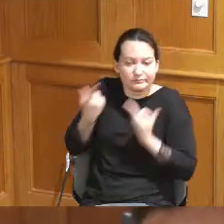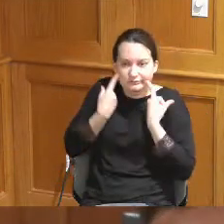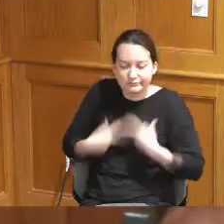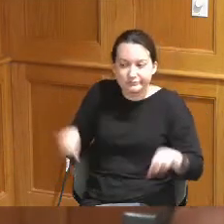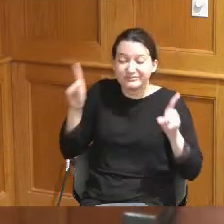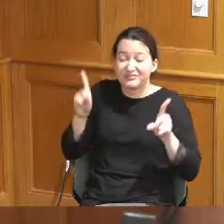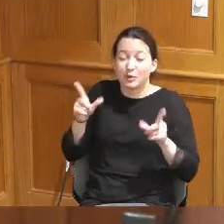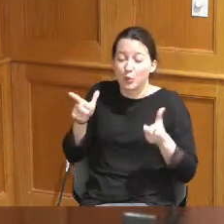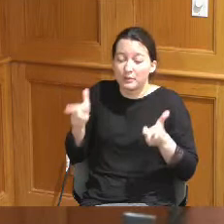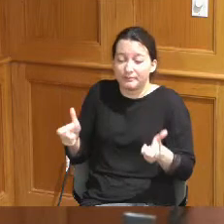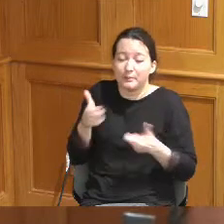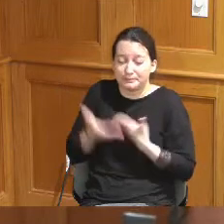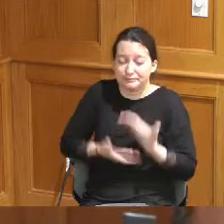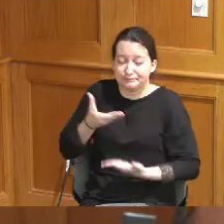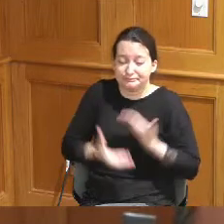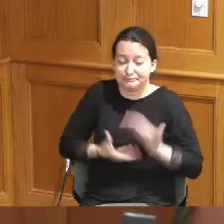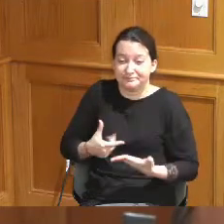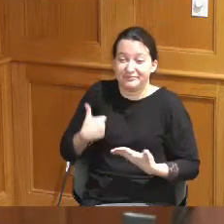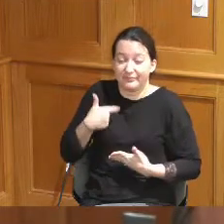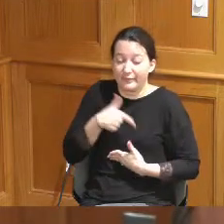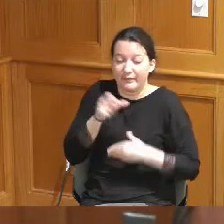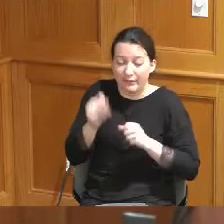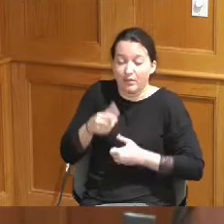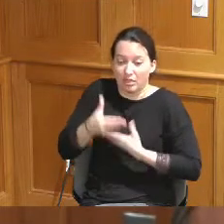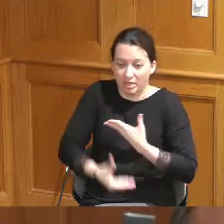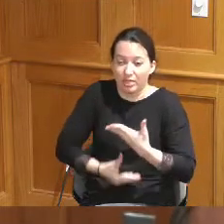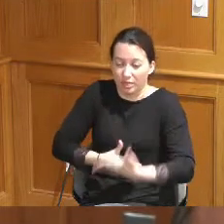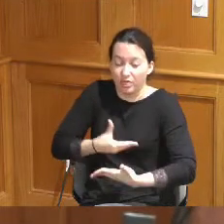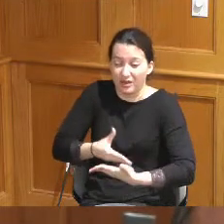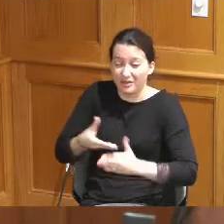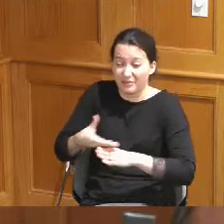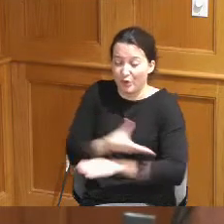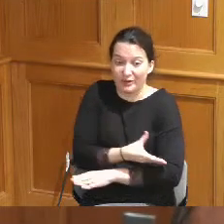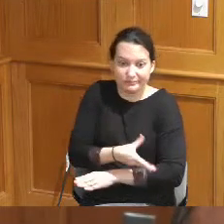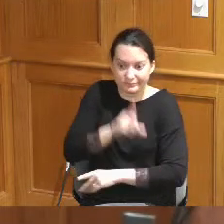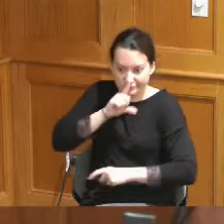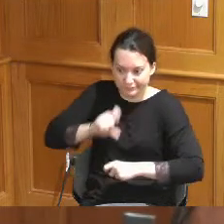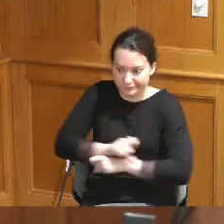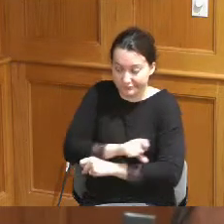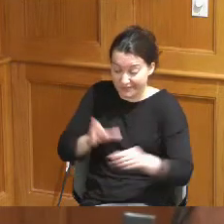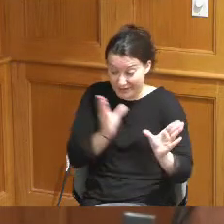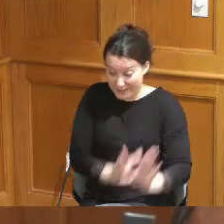expedite the process so that we can move forward before the you know the actual plans are truly